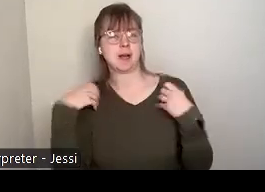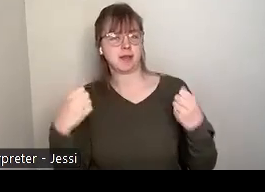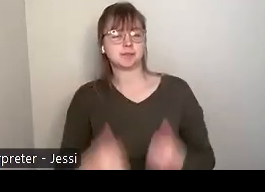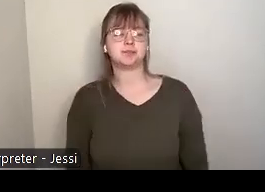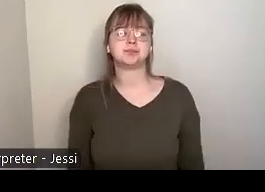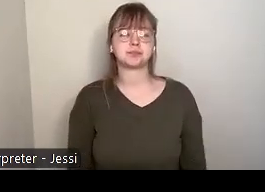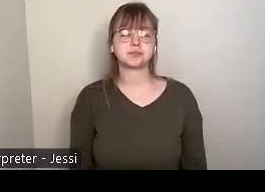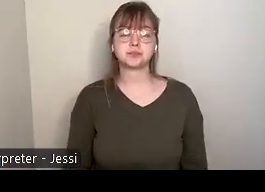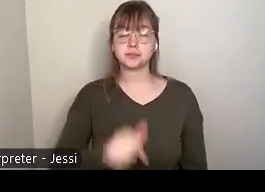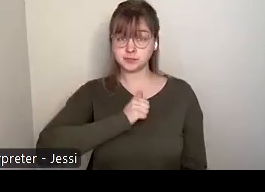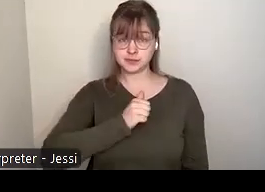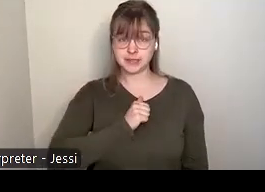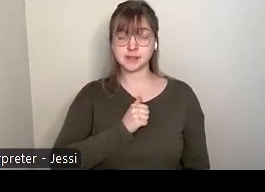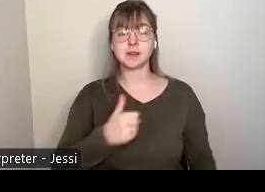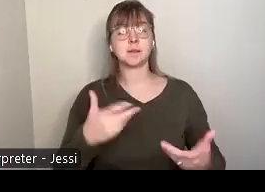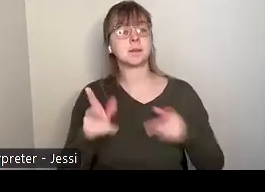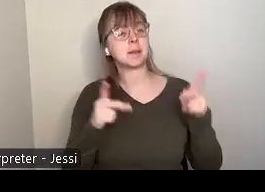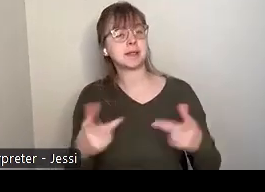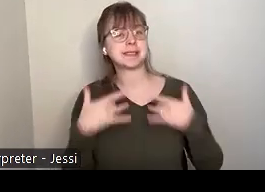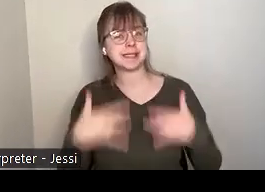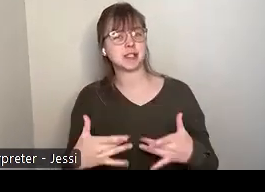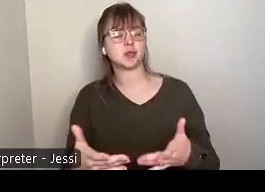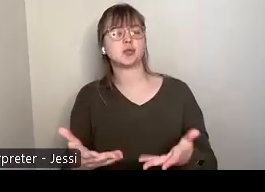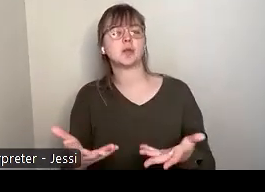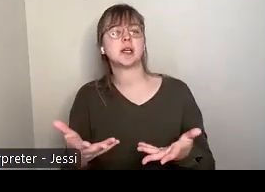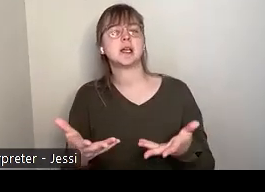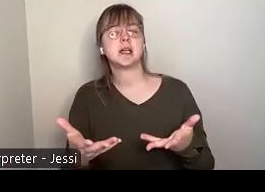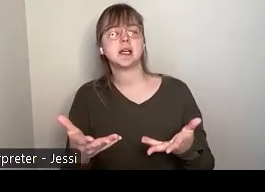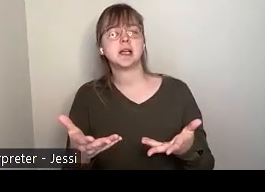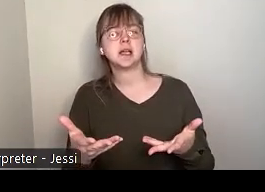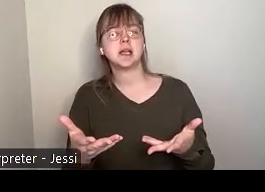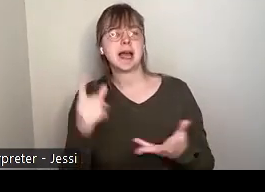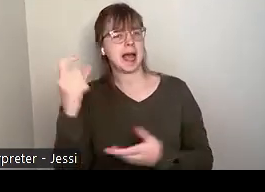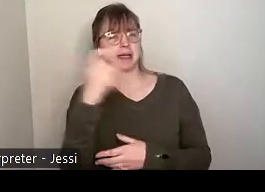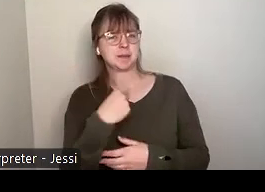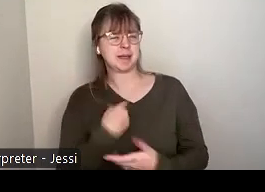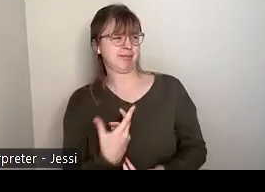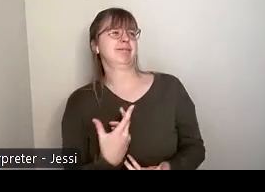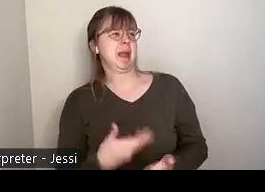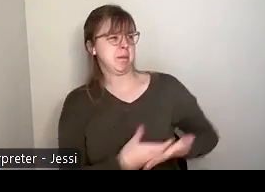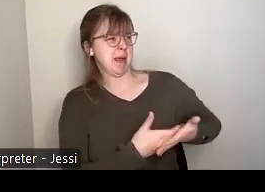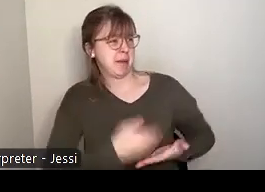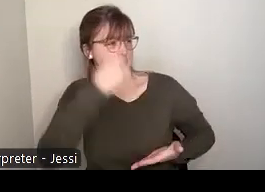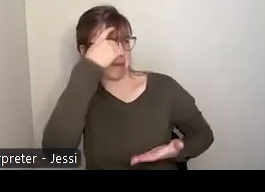actually had folks say um infant mental health I've never heard those words put in that order